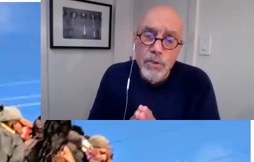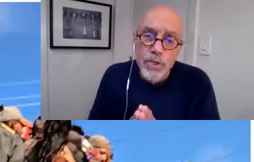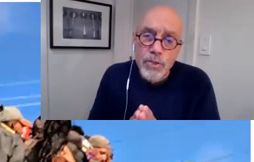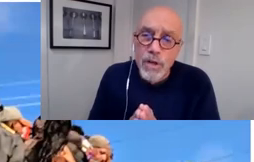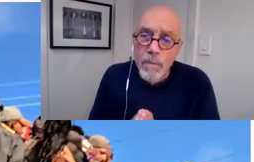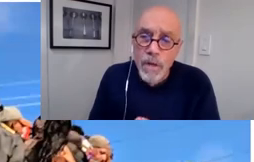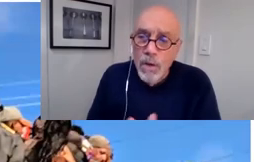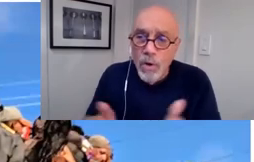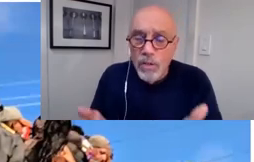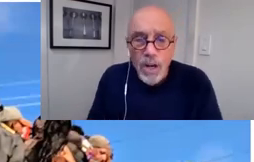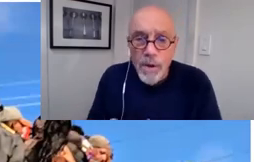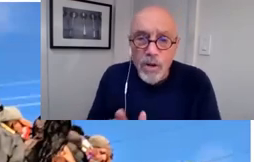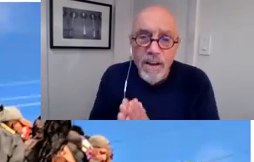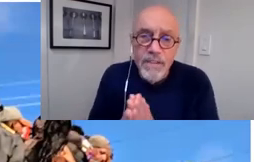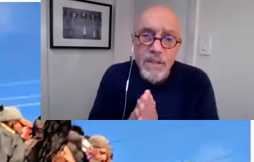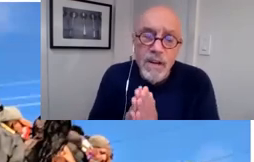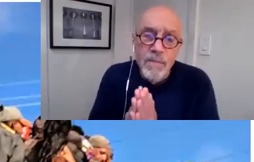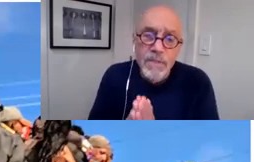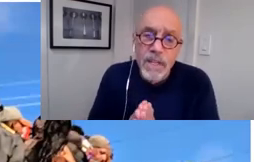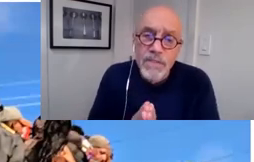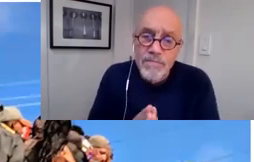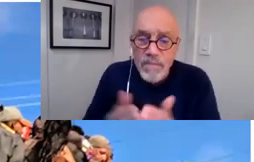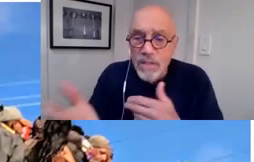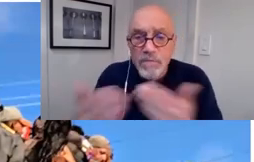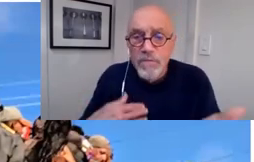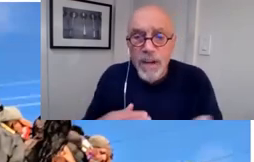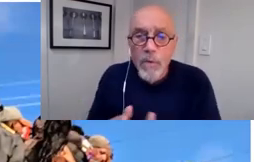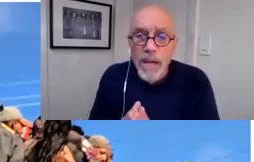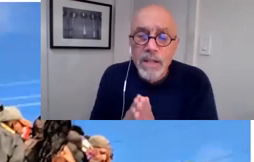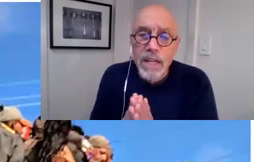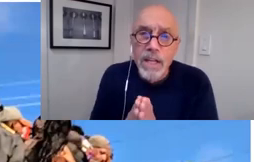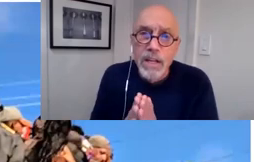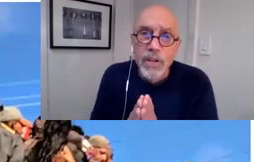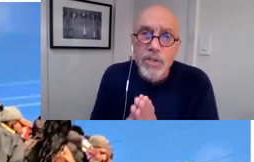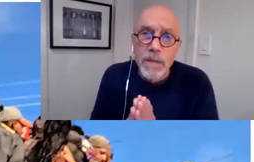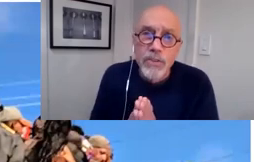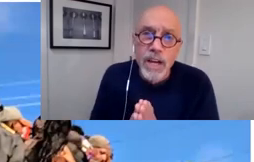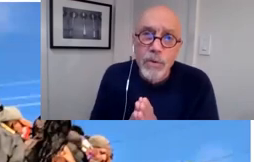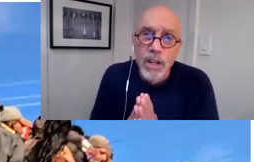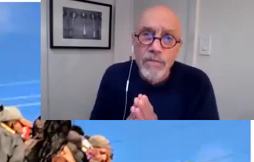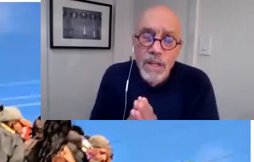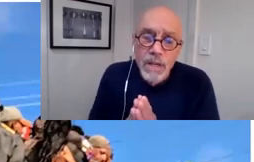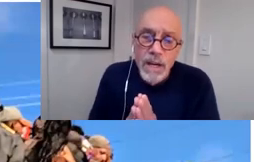if you just want to talk about coffee. Then fire away and get in touch because I